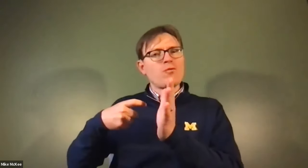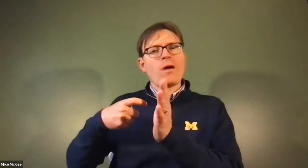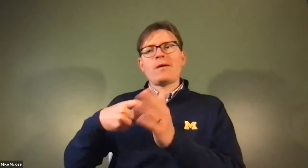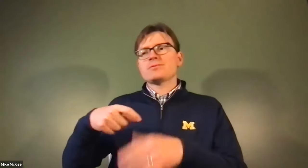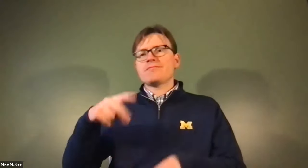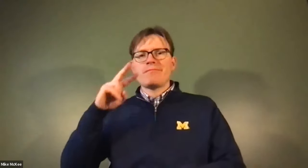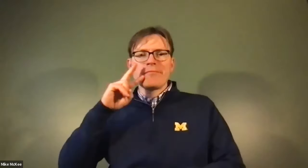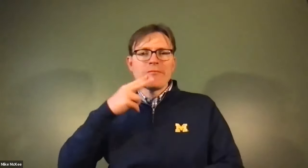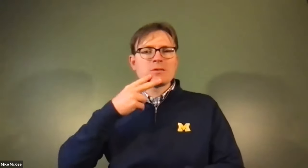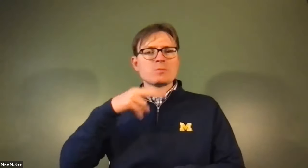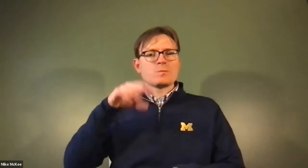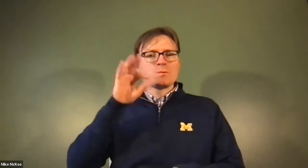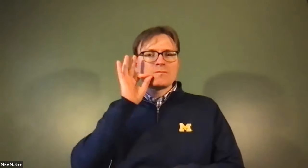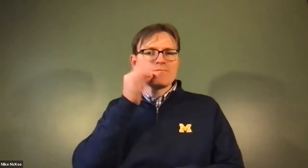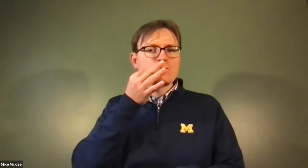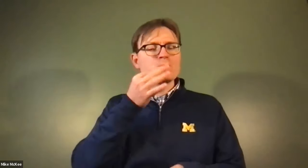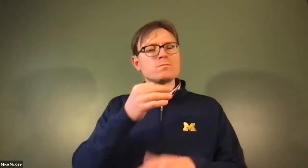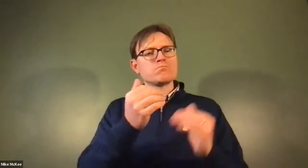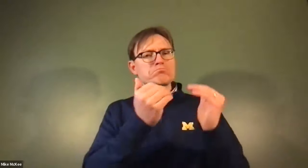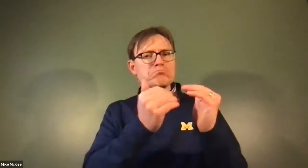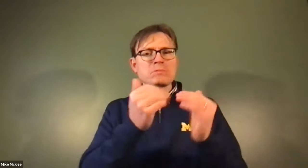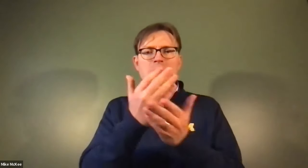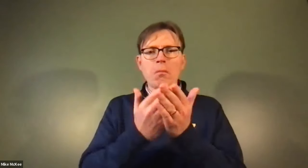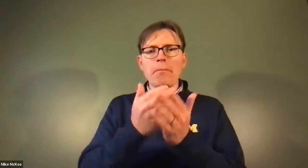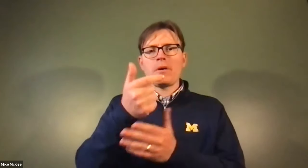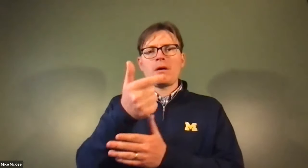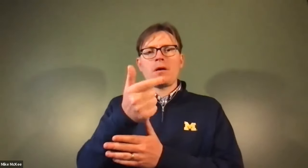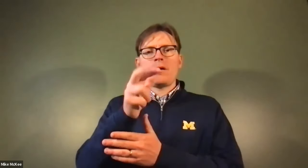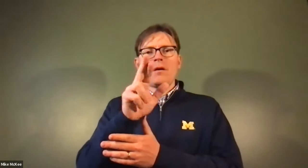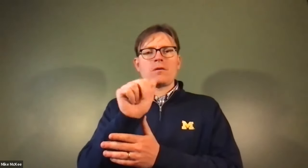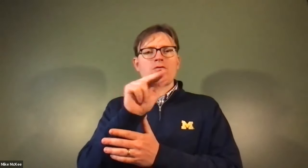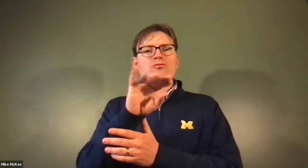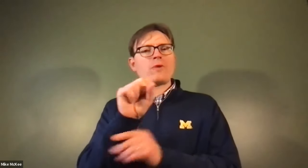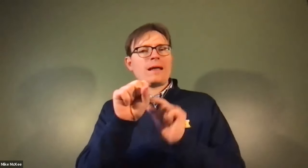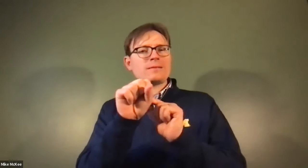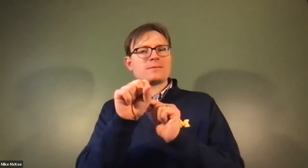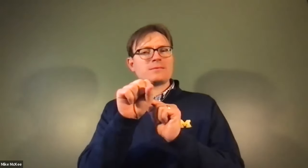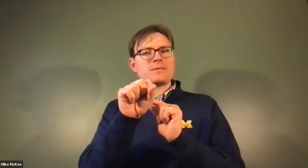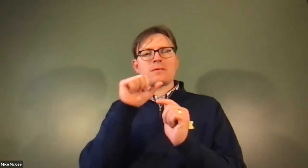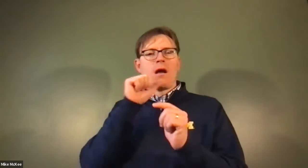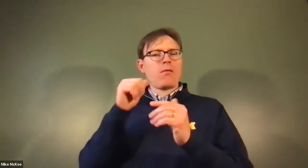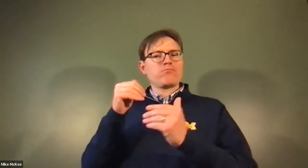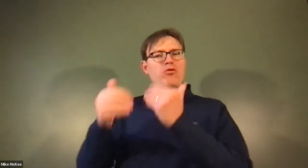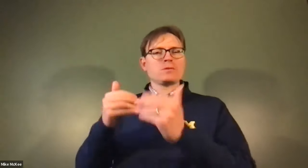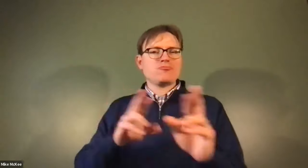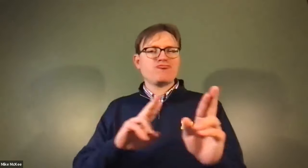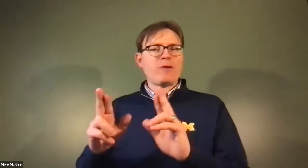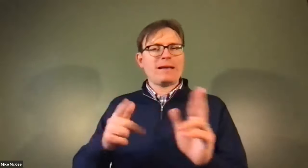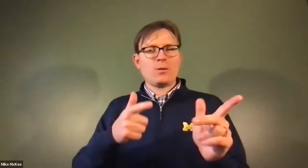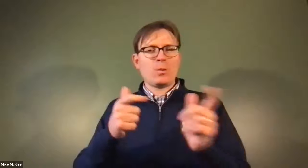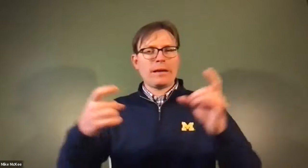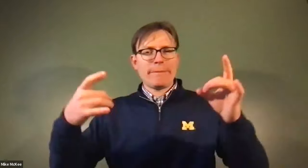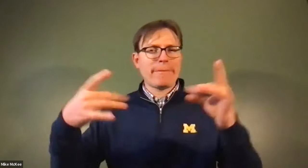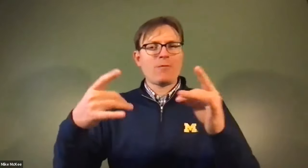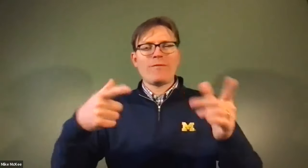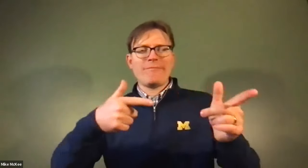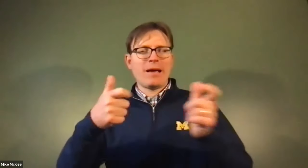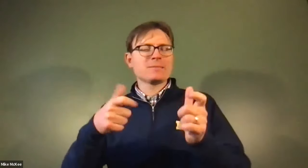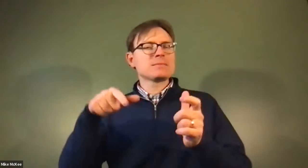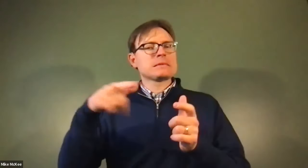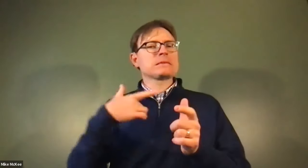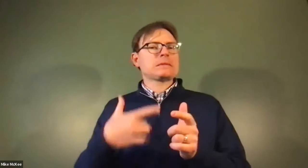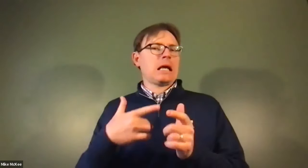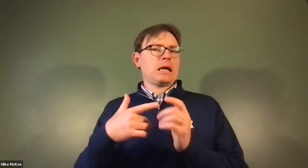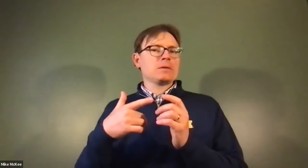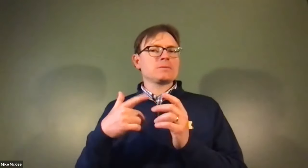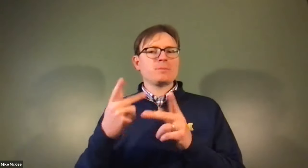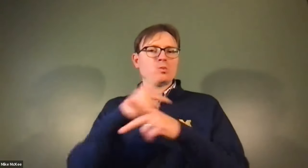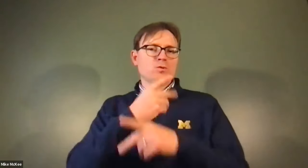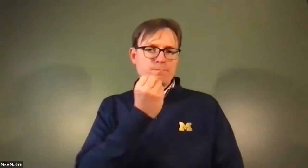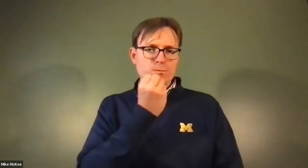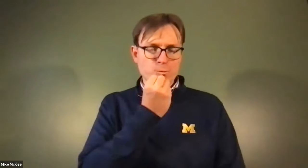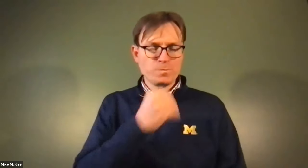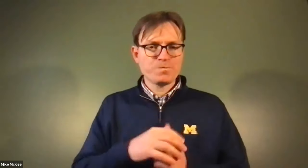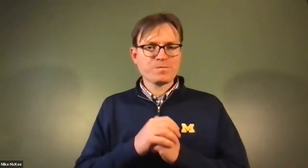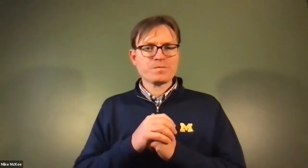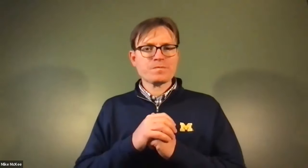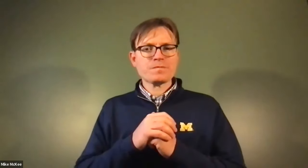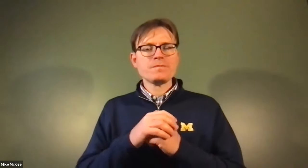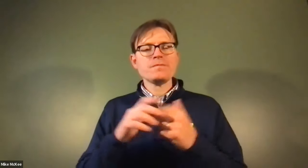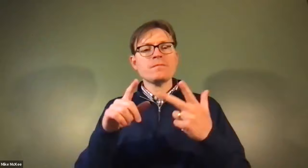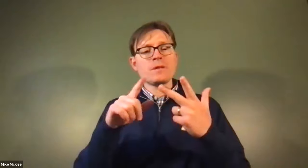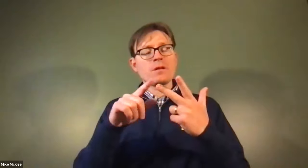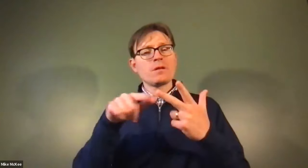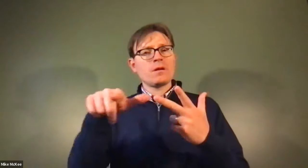James Cech: Where can you start making moves from scratch eating more fruits and vegetables, how can you add more grains to your diet and not have so many process ready made microwave meals.